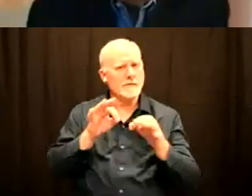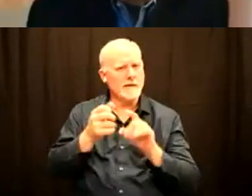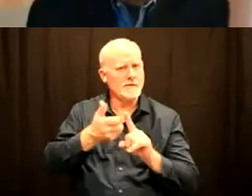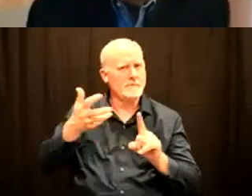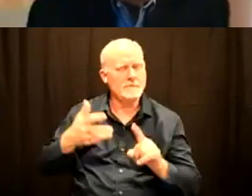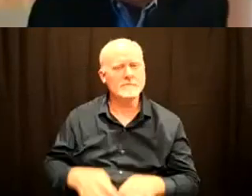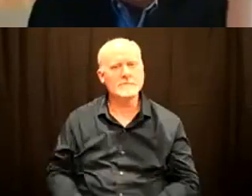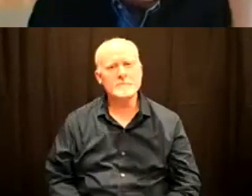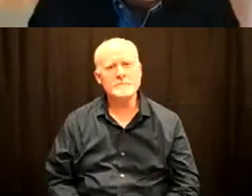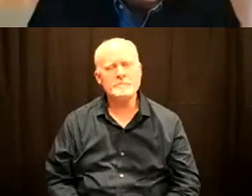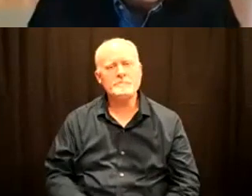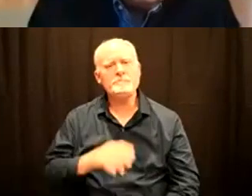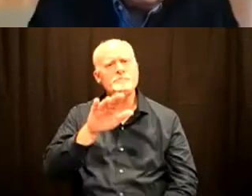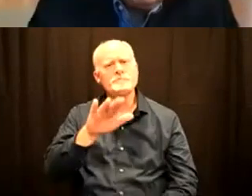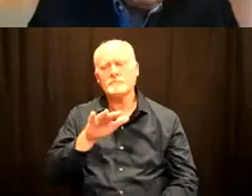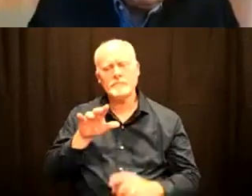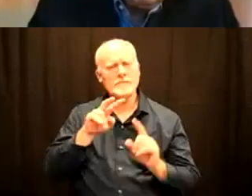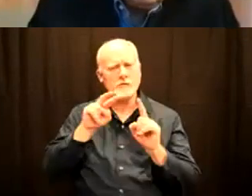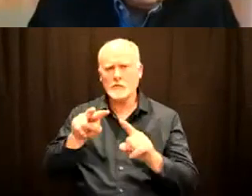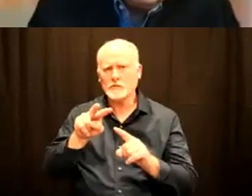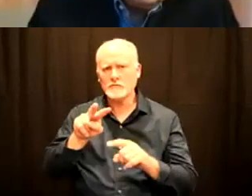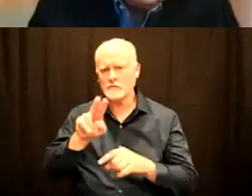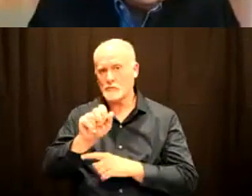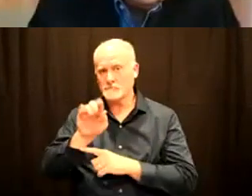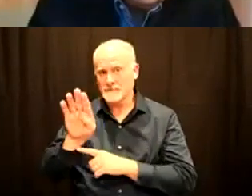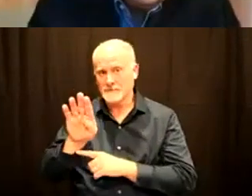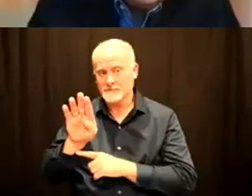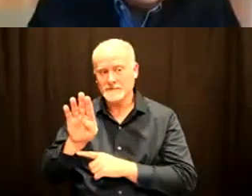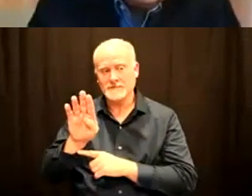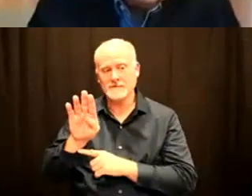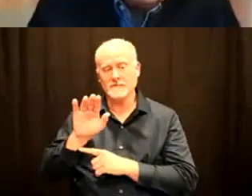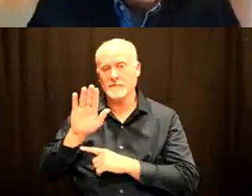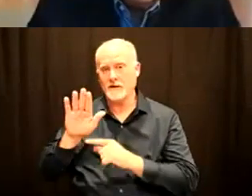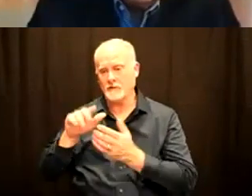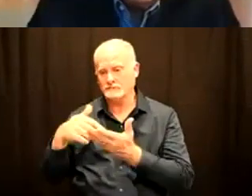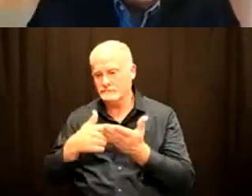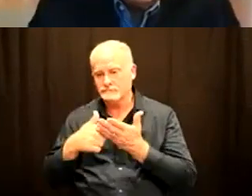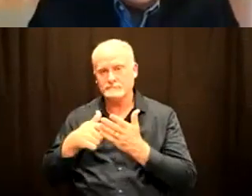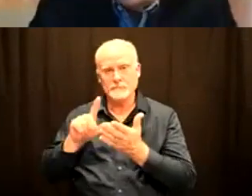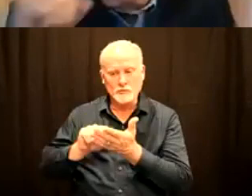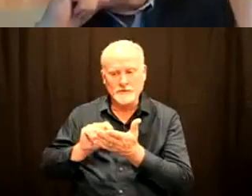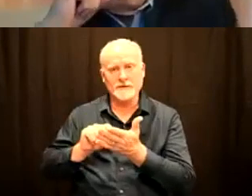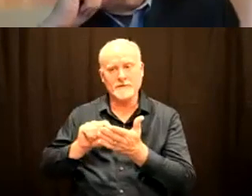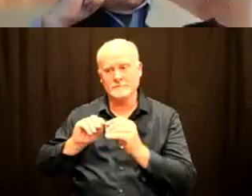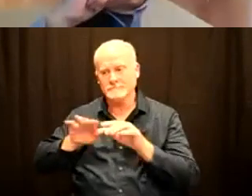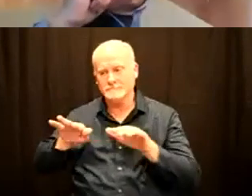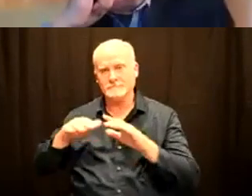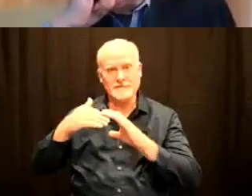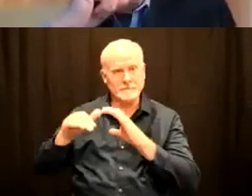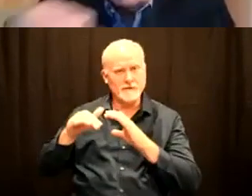please look to official uab communications for important guidance updates and information as